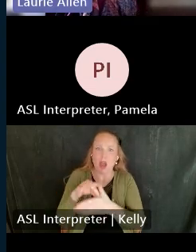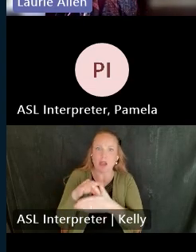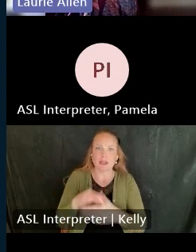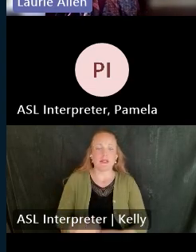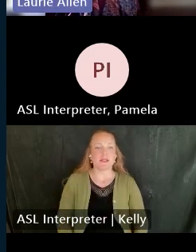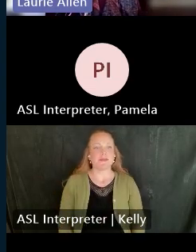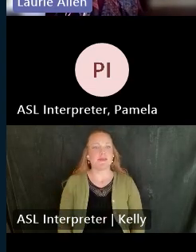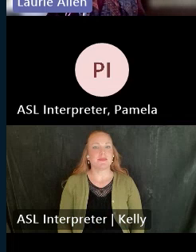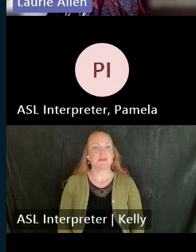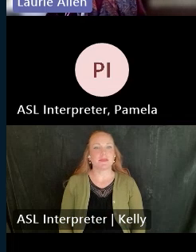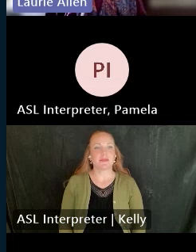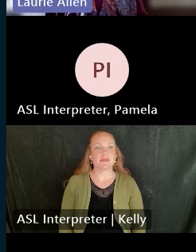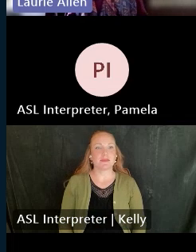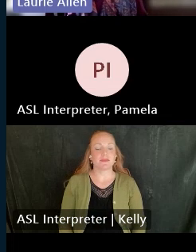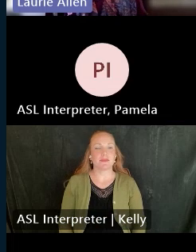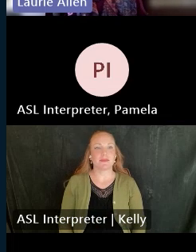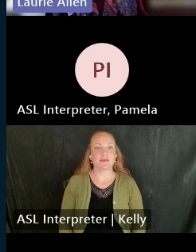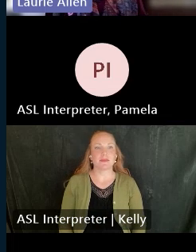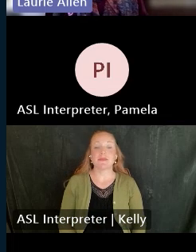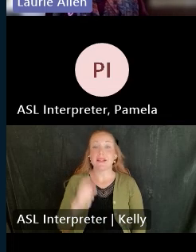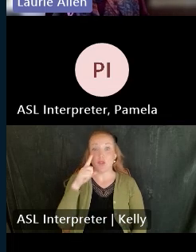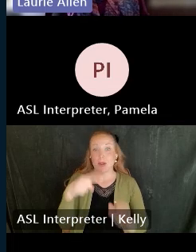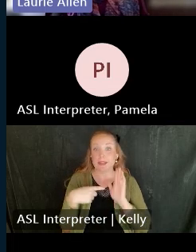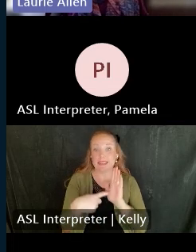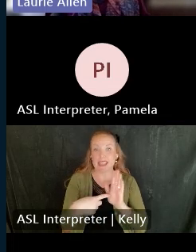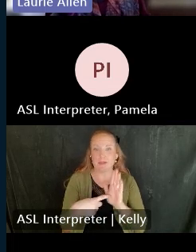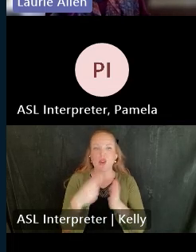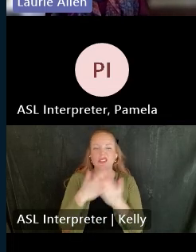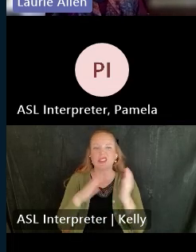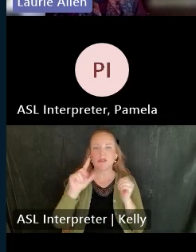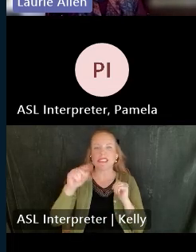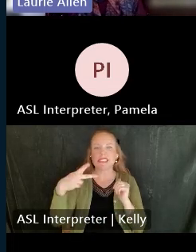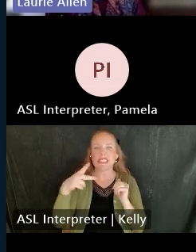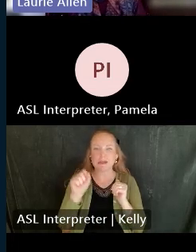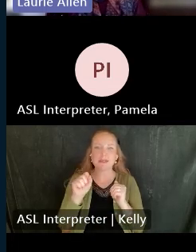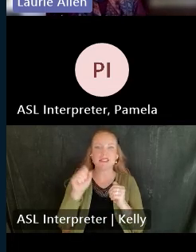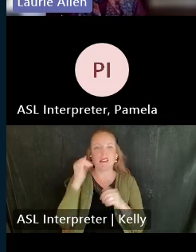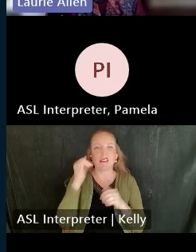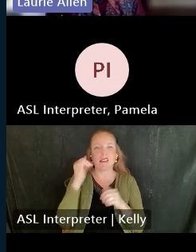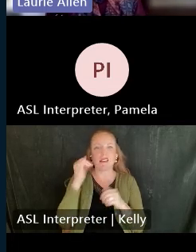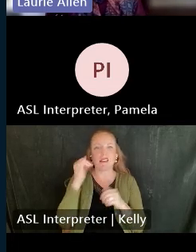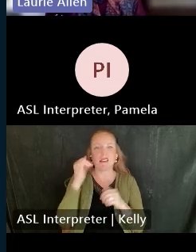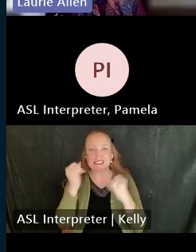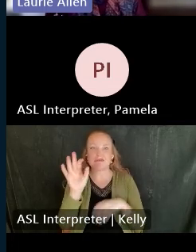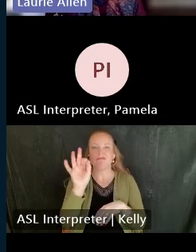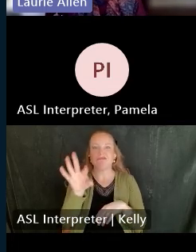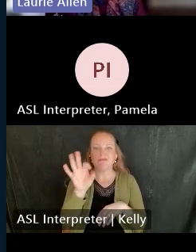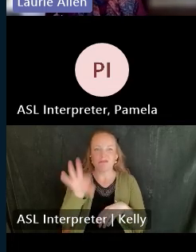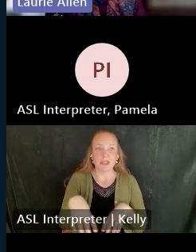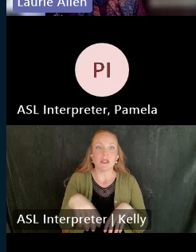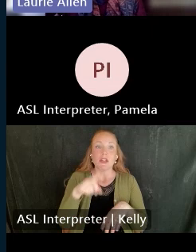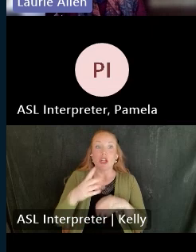And I'll give you just a few tips and tricks throughout some of the applications. You're going to hear me say this a few times, but run Accessibility Checker.